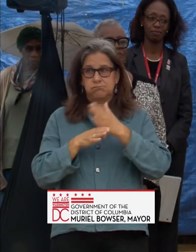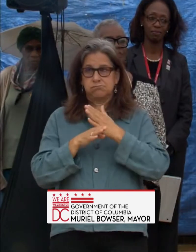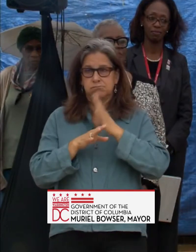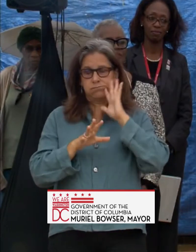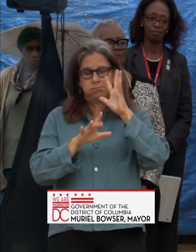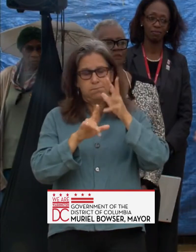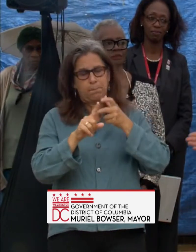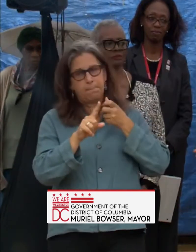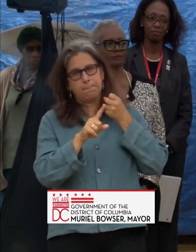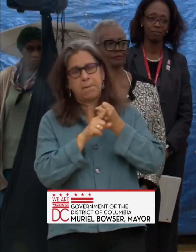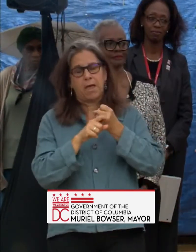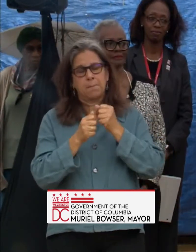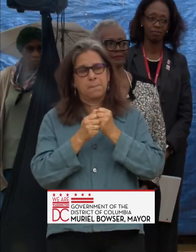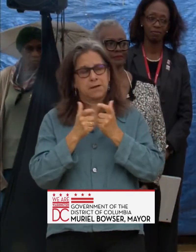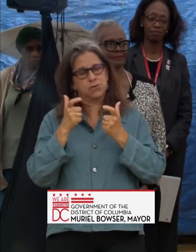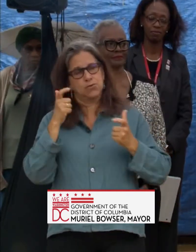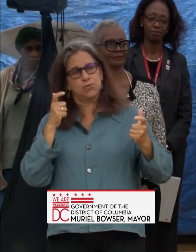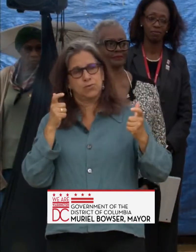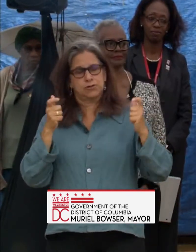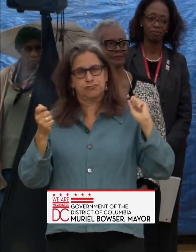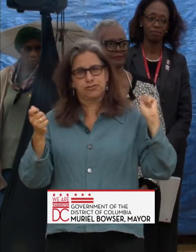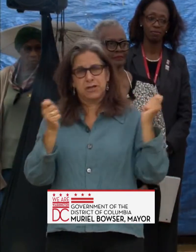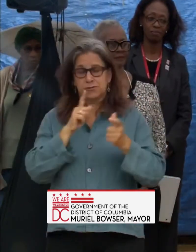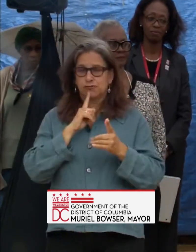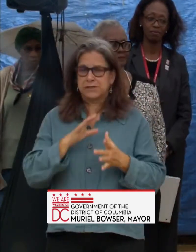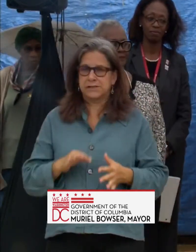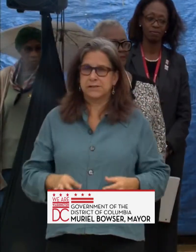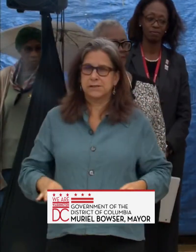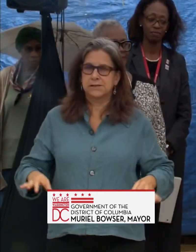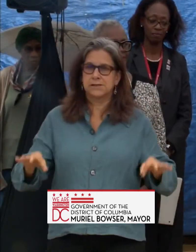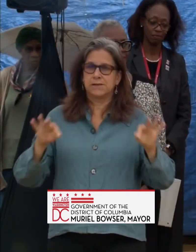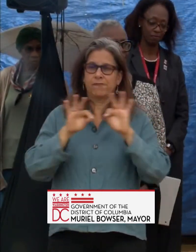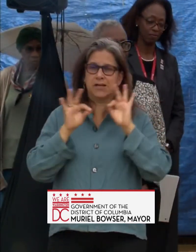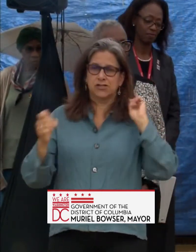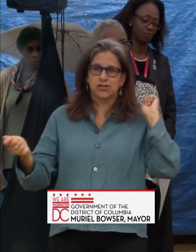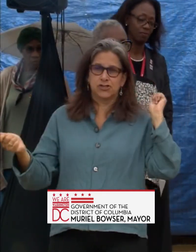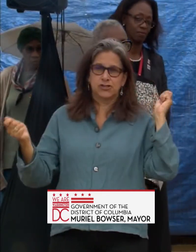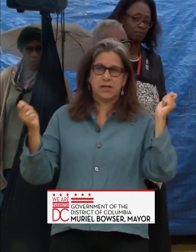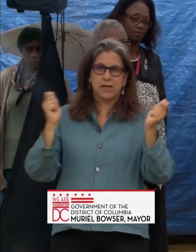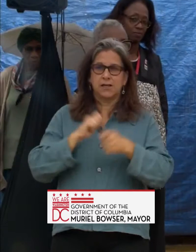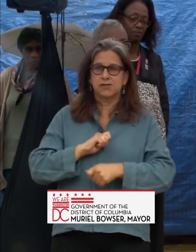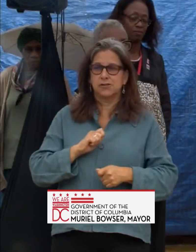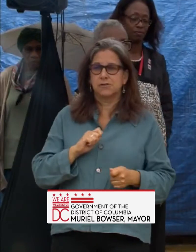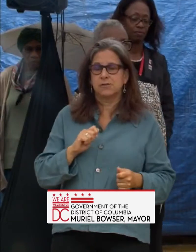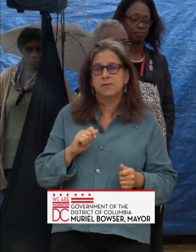NOW, I'M GOING TO TURN TO LAURA TO ALSO TALK ABOUT SOME OF THE